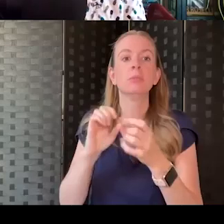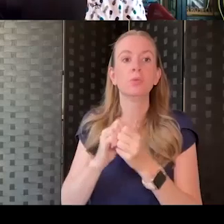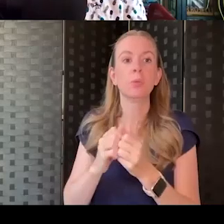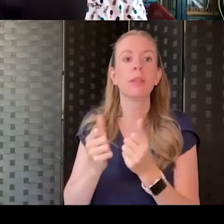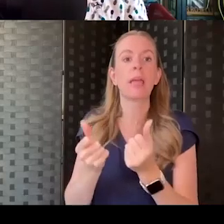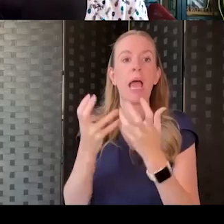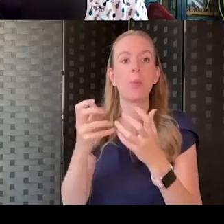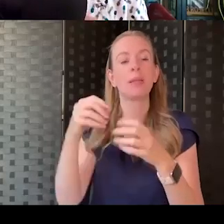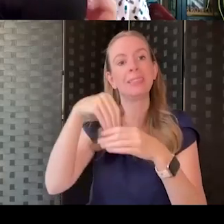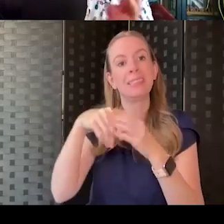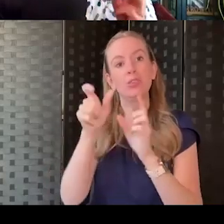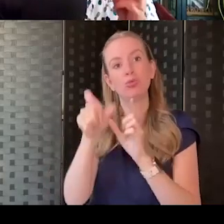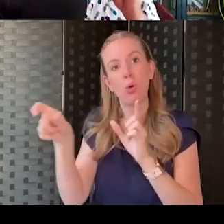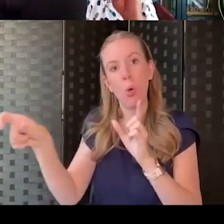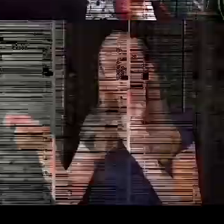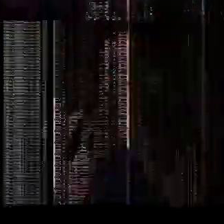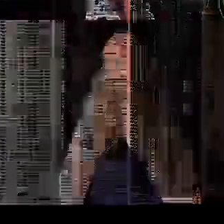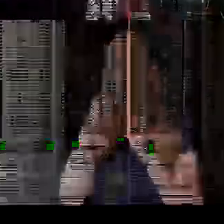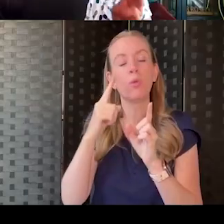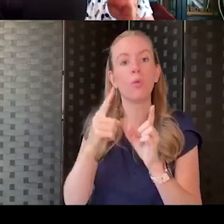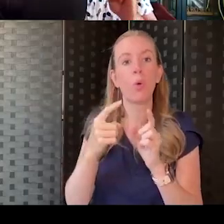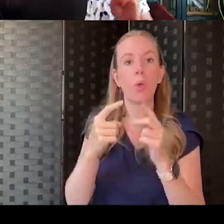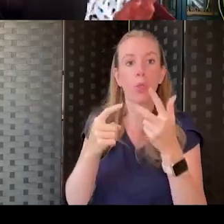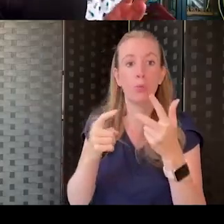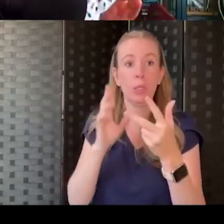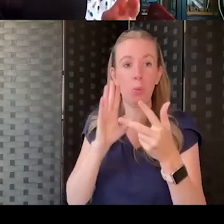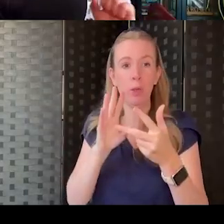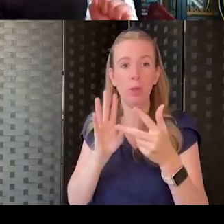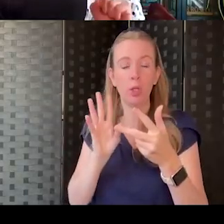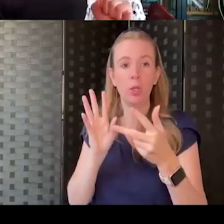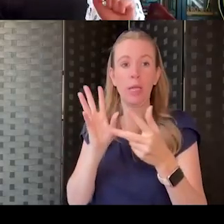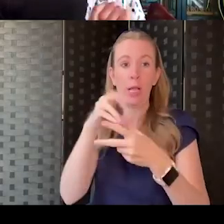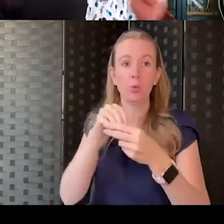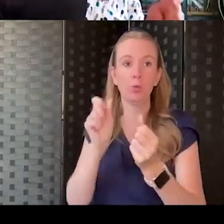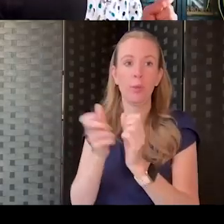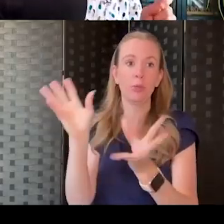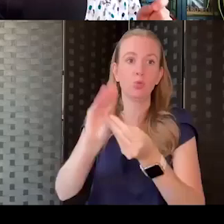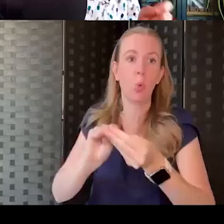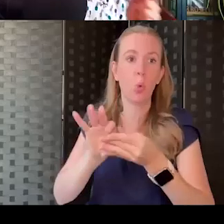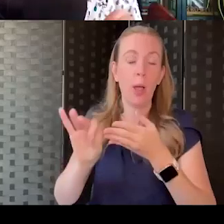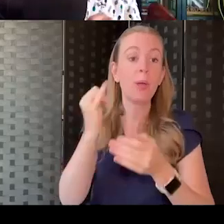three columns is counted as three toward the total count. If the count is off, then your column and